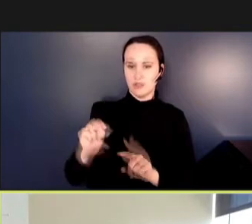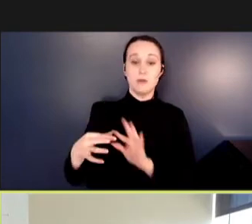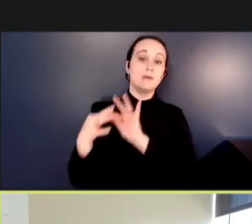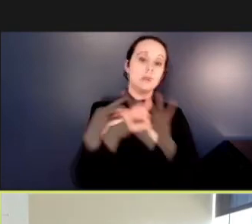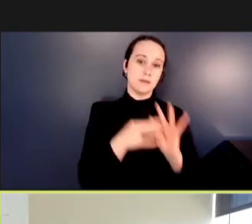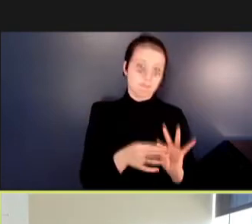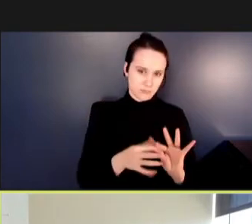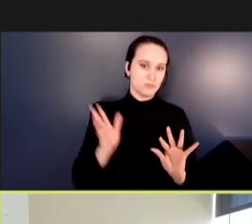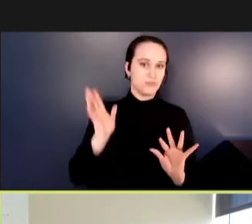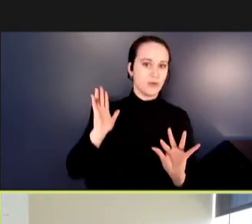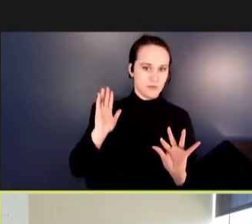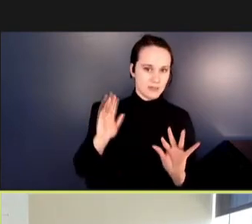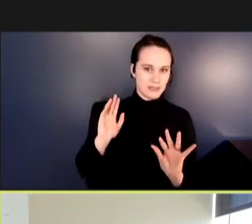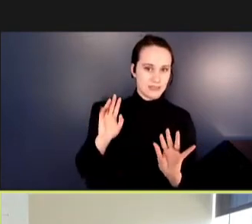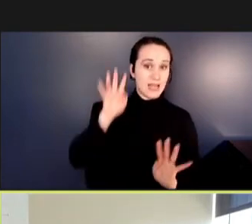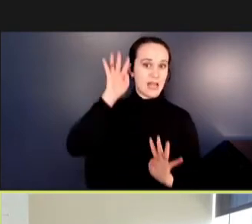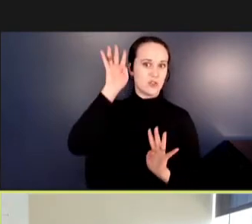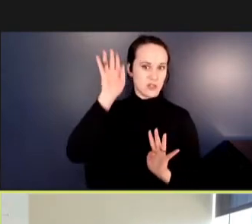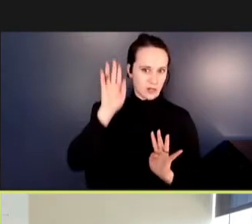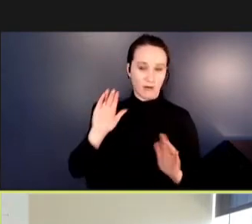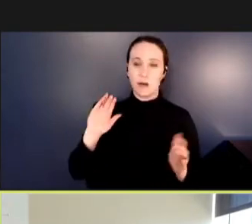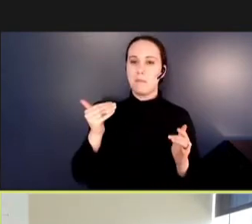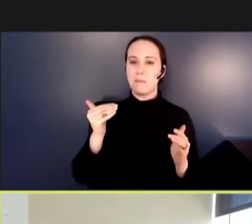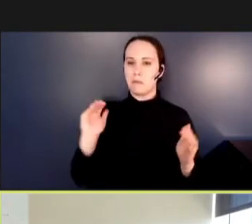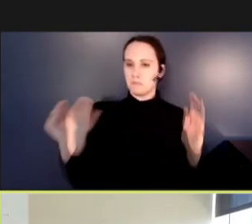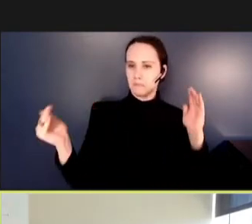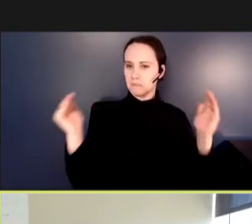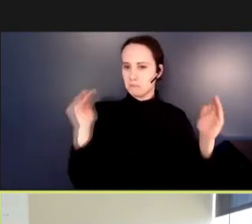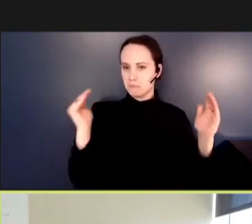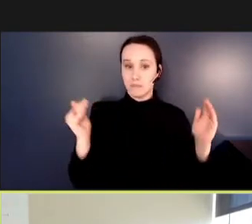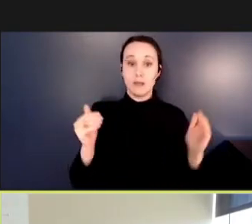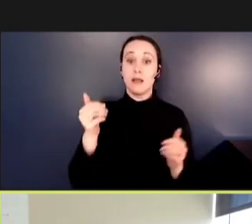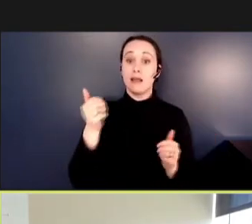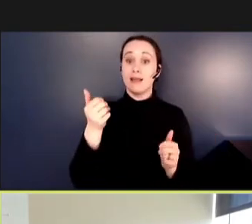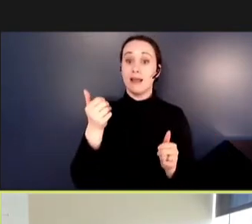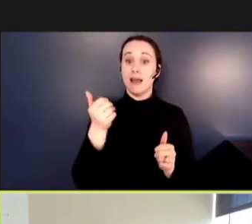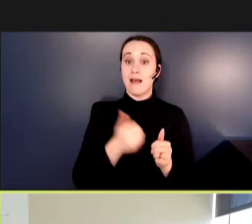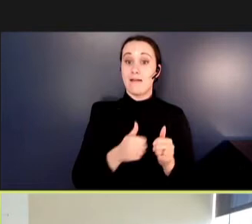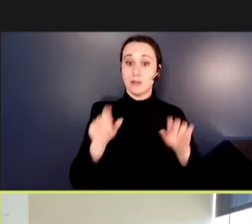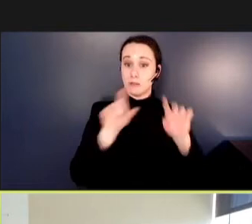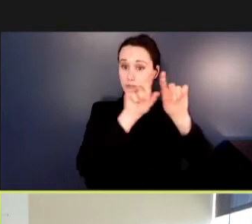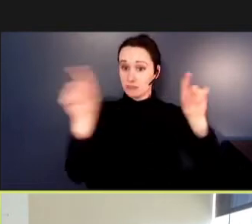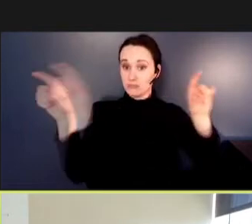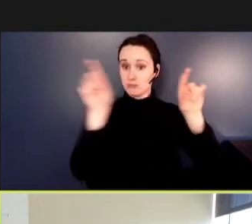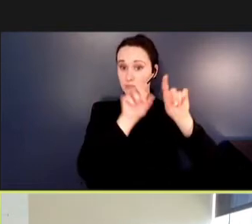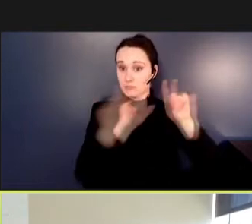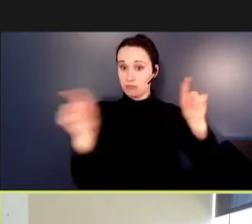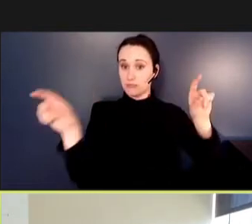engineered version. Each row represents a unique antibody that binds to a particular